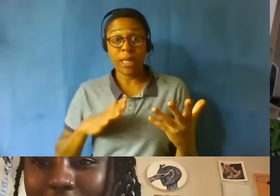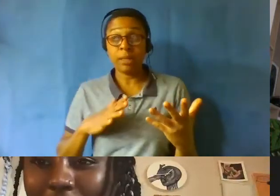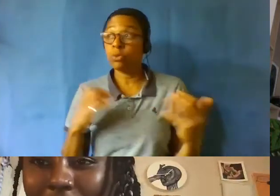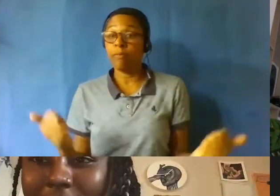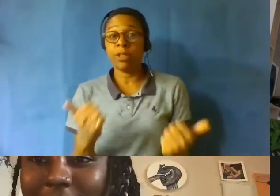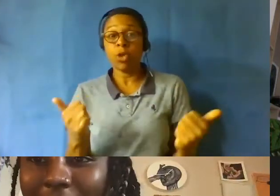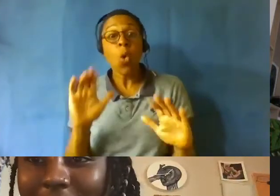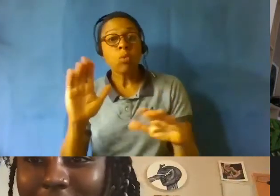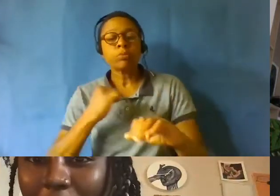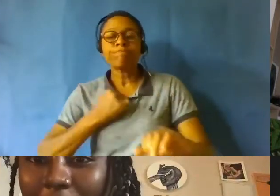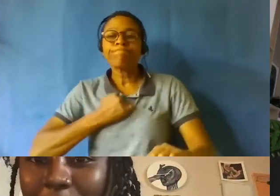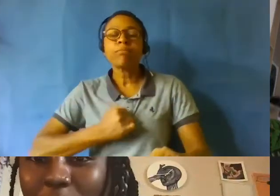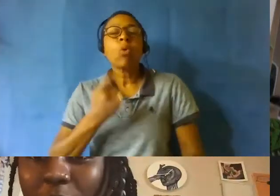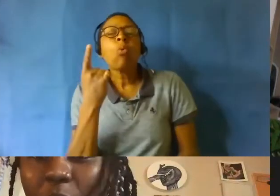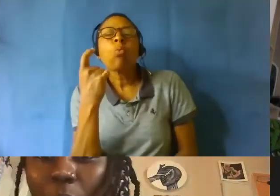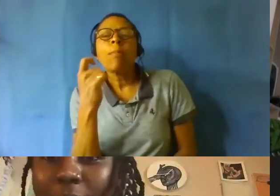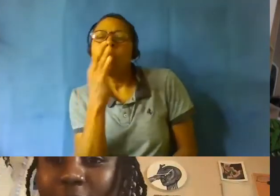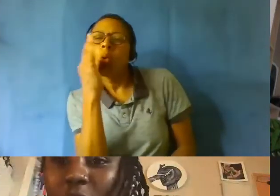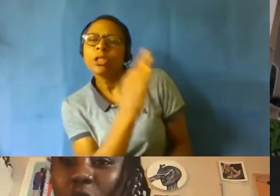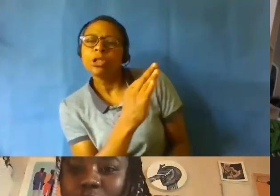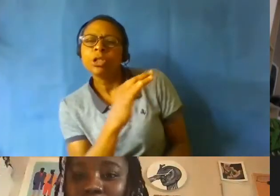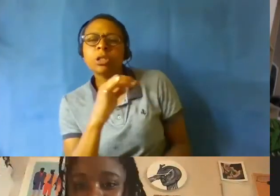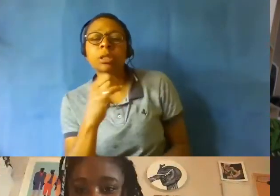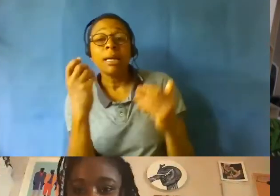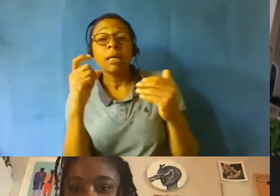Caroline is there any divided between acquired and congenital disability